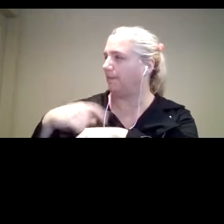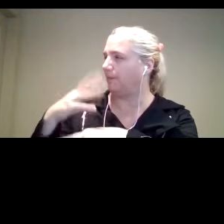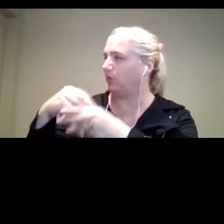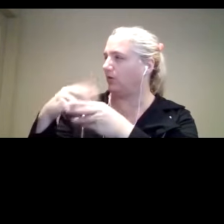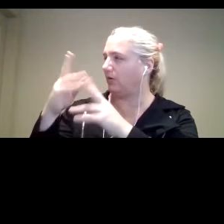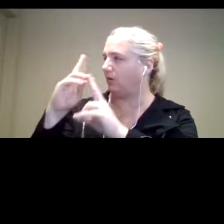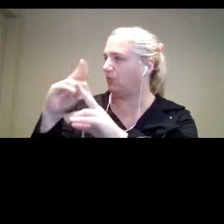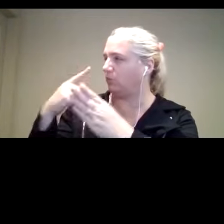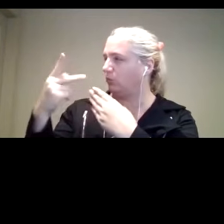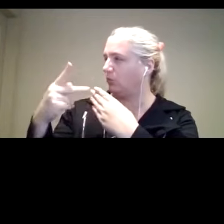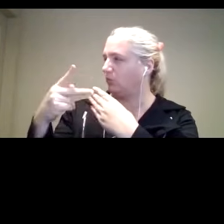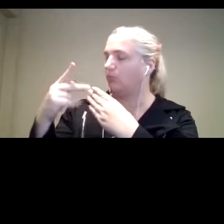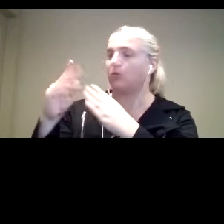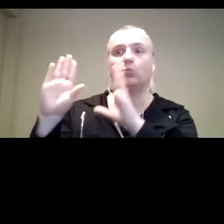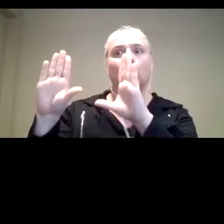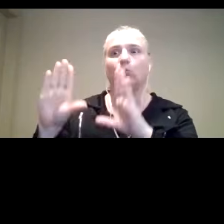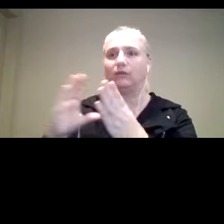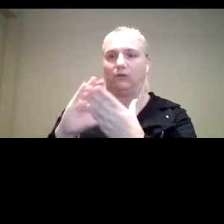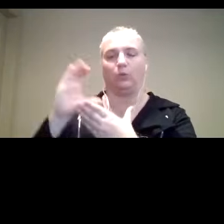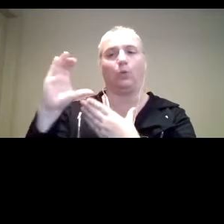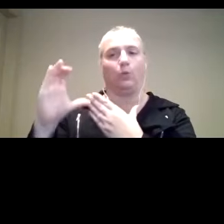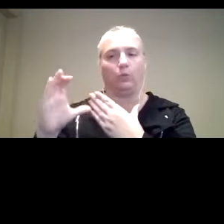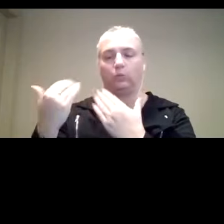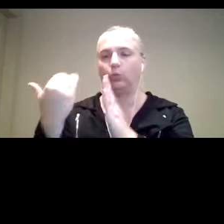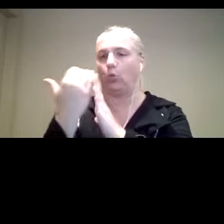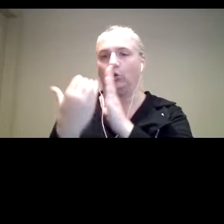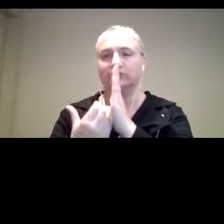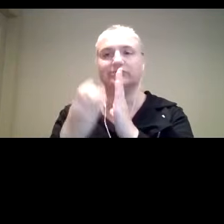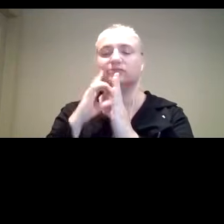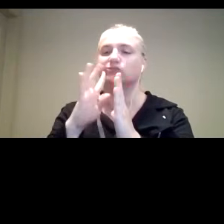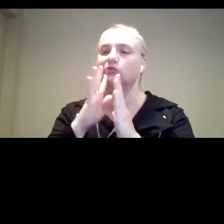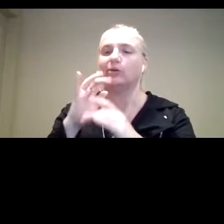And it's a great course that really talks about social-emotional learning.